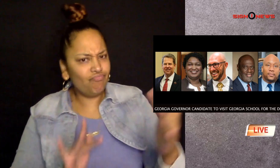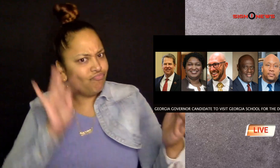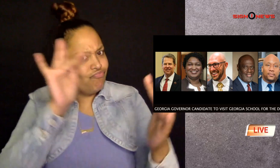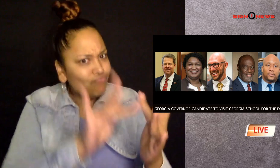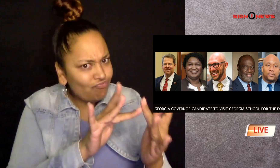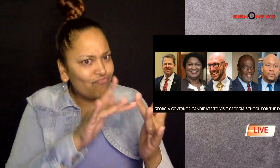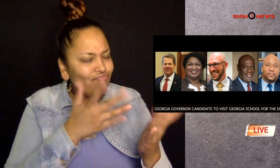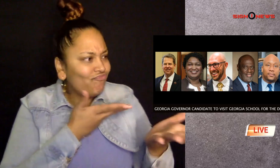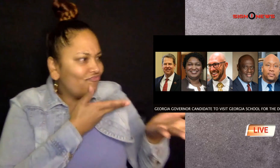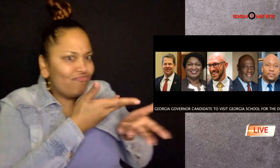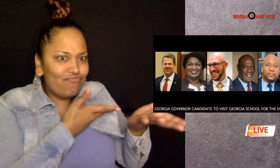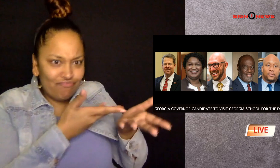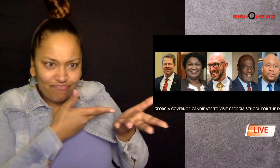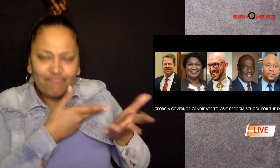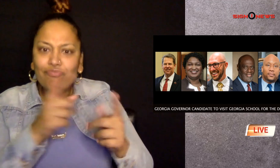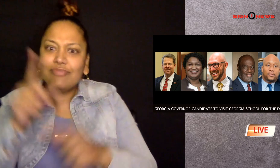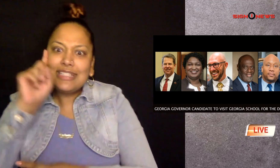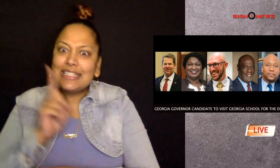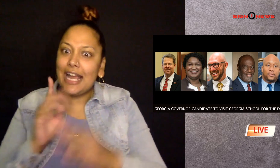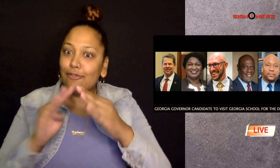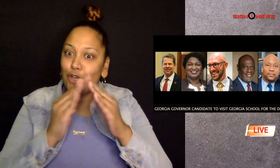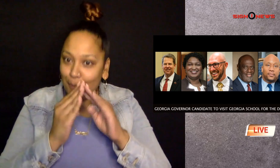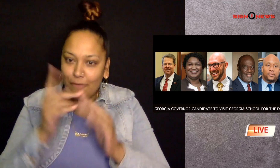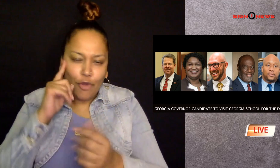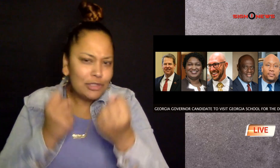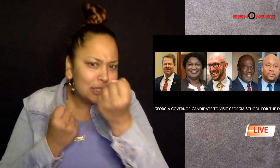one candidate is reaching out to the deaf community for support